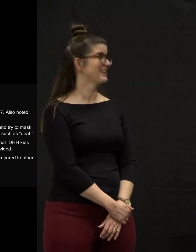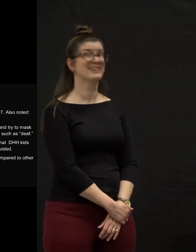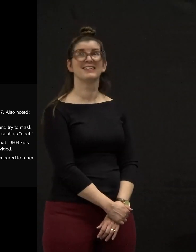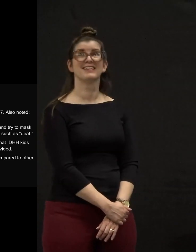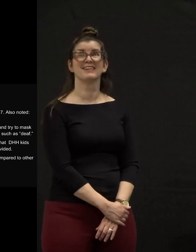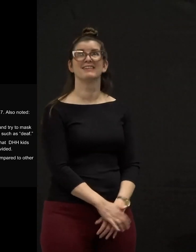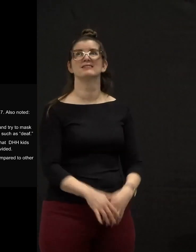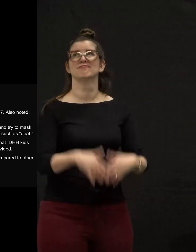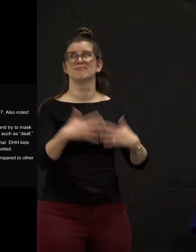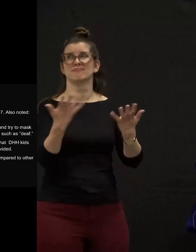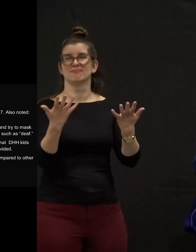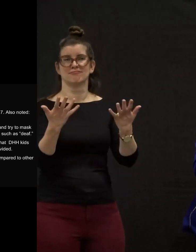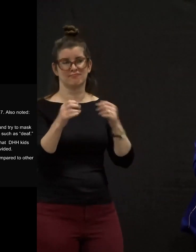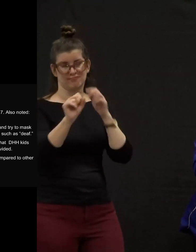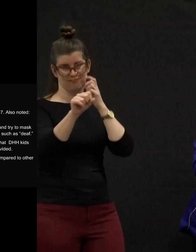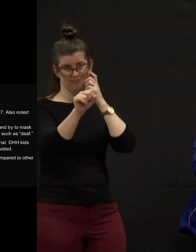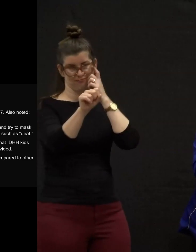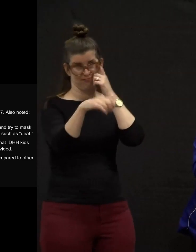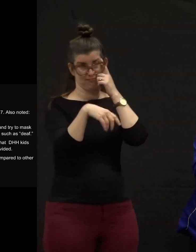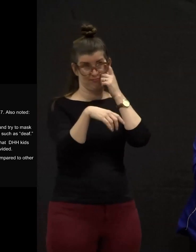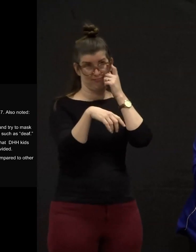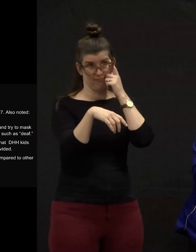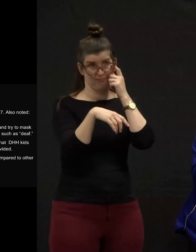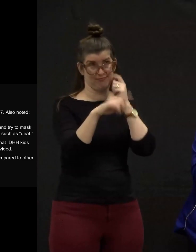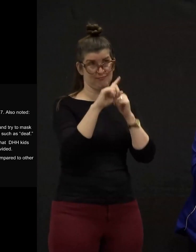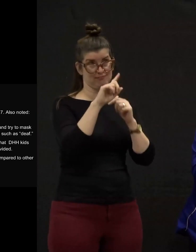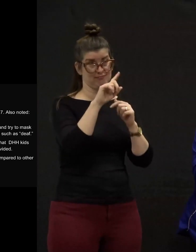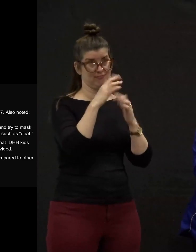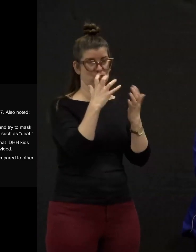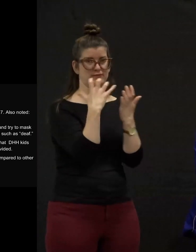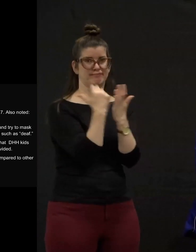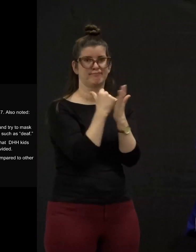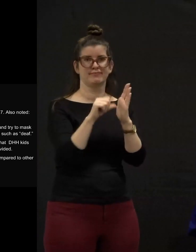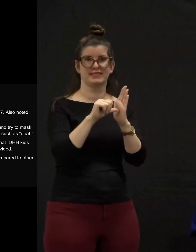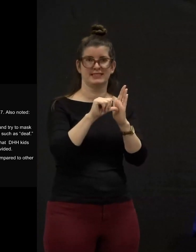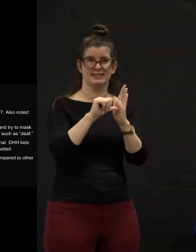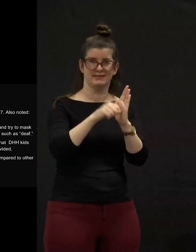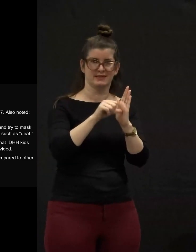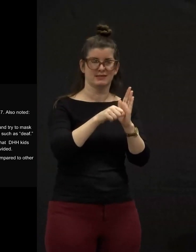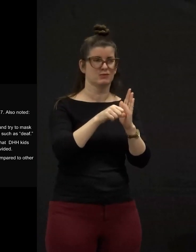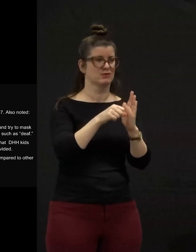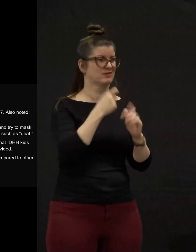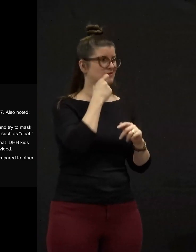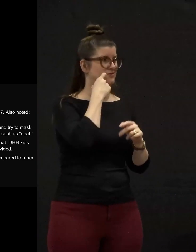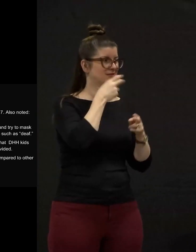Yes, I think to just emphasize what we mentioned here in the first point,